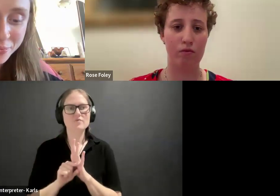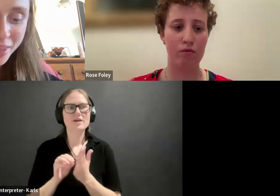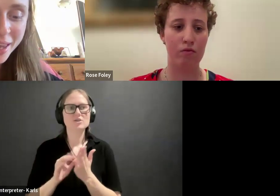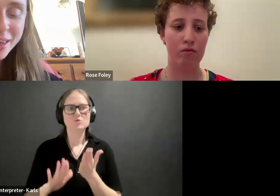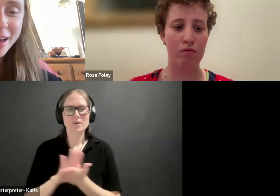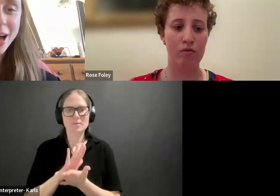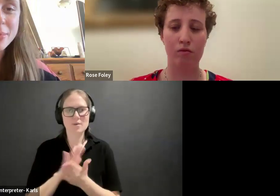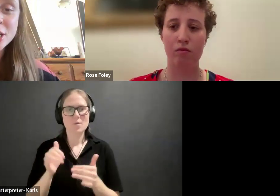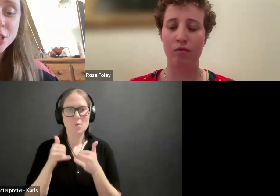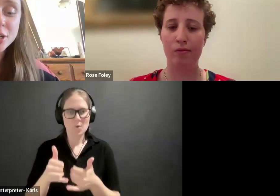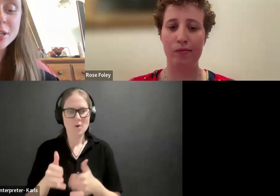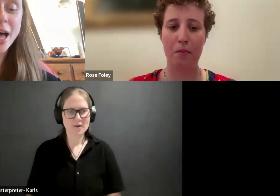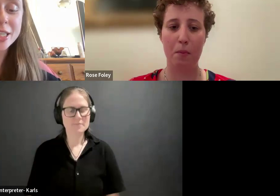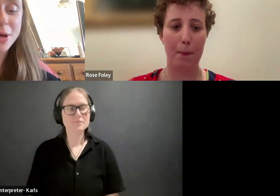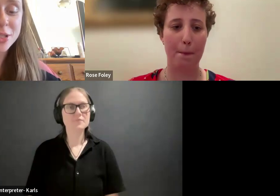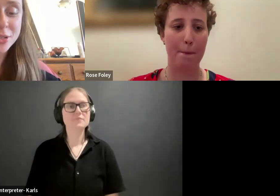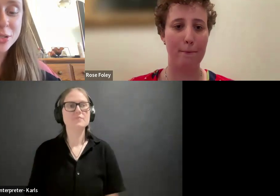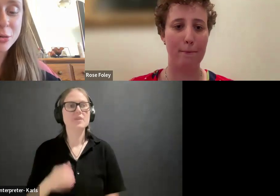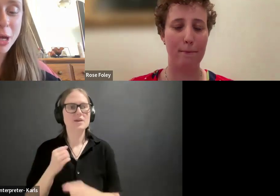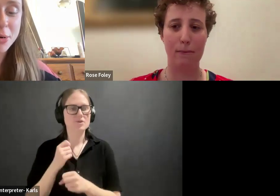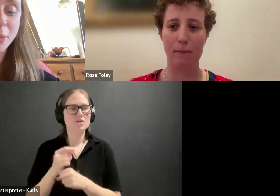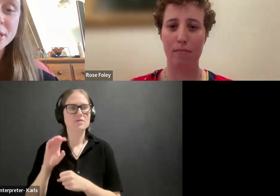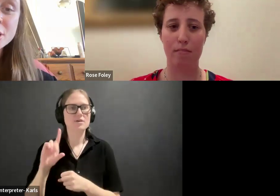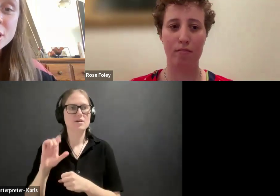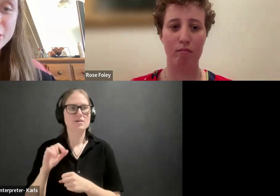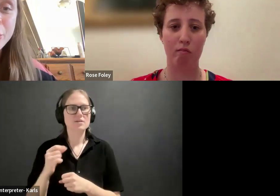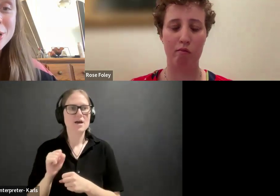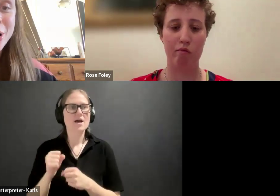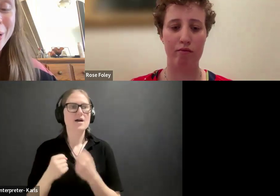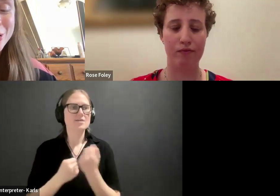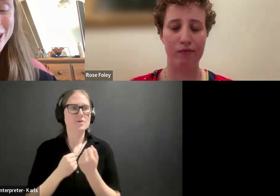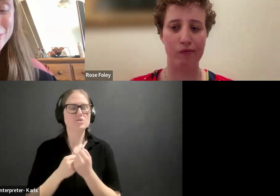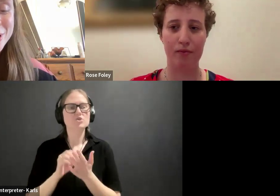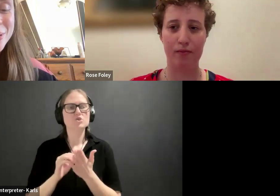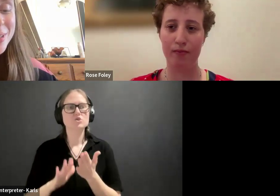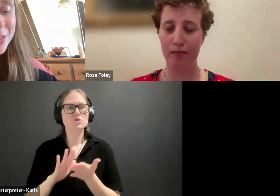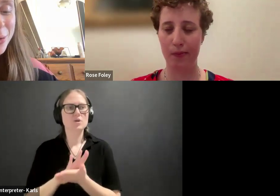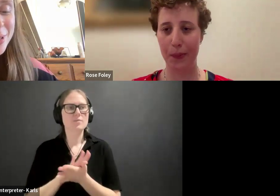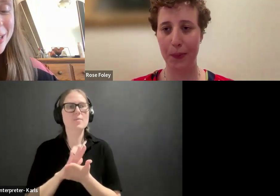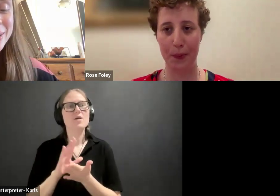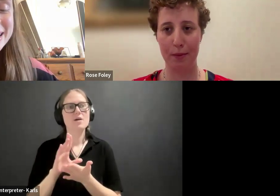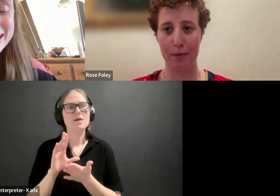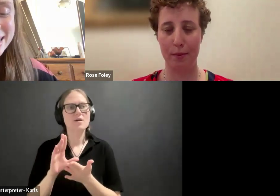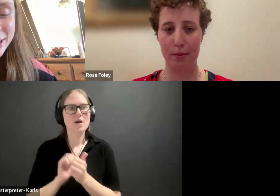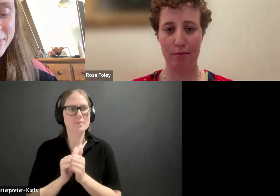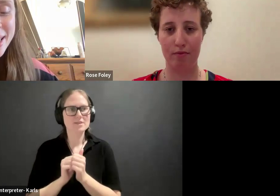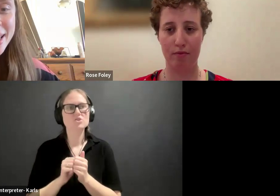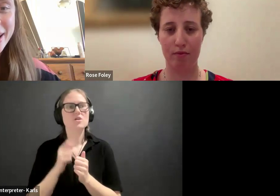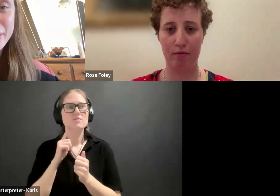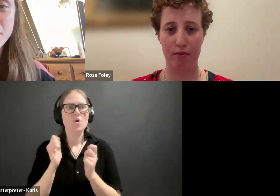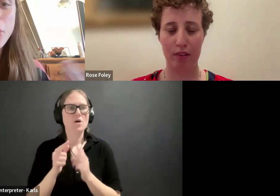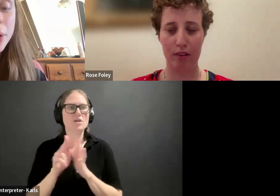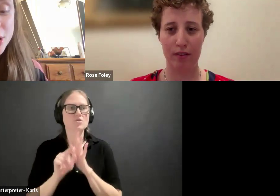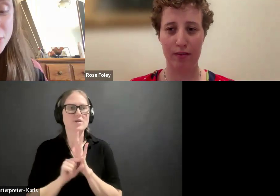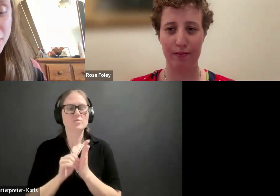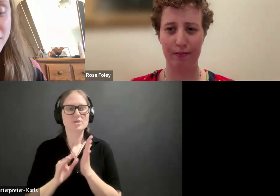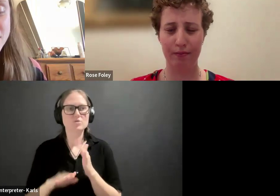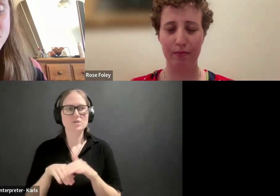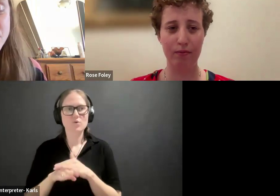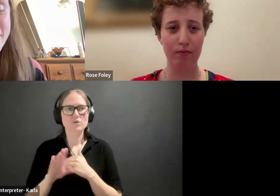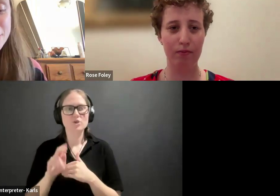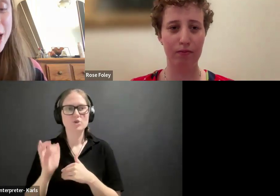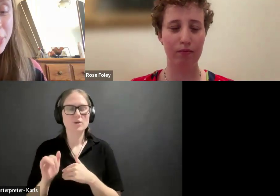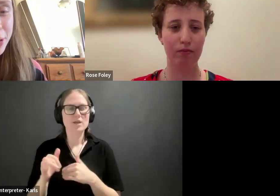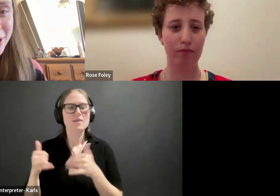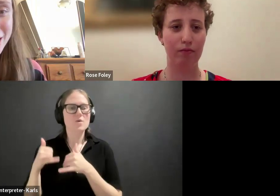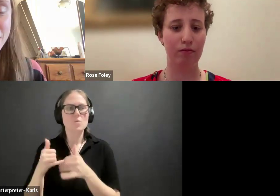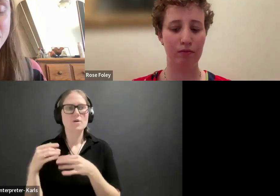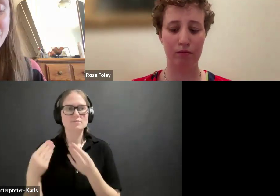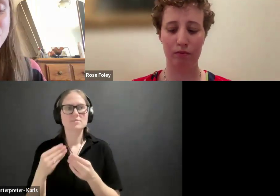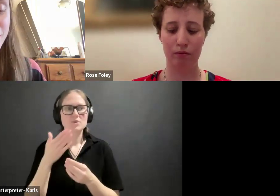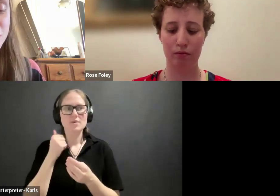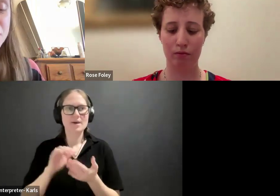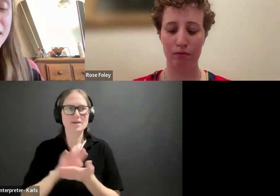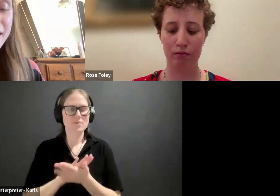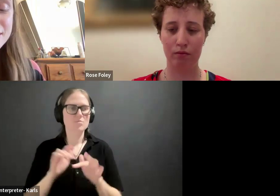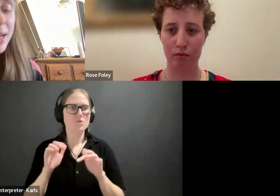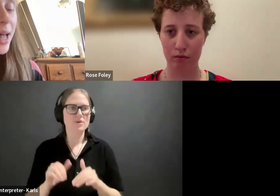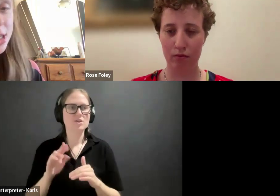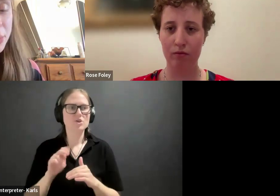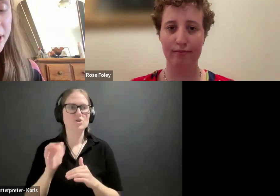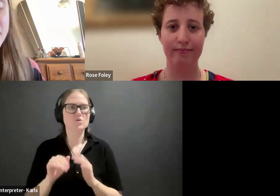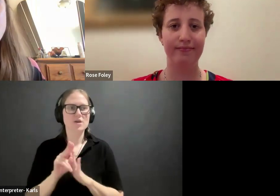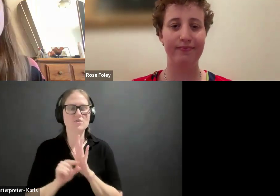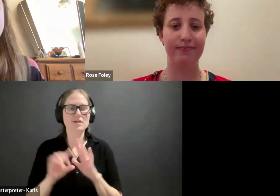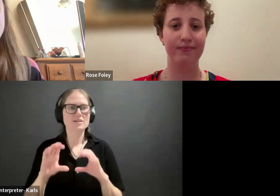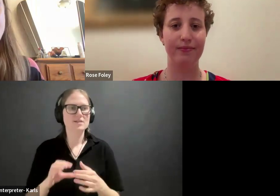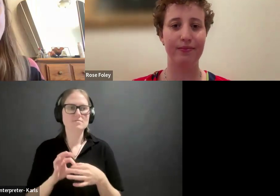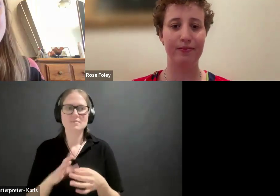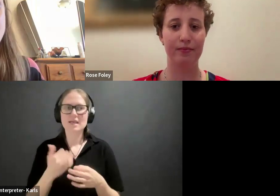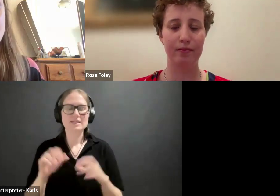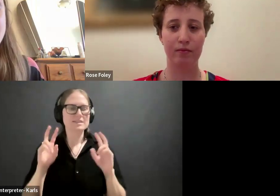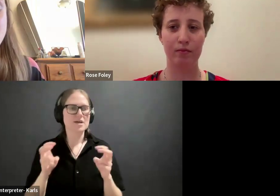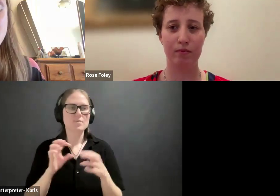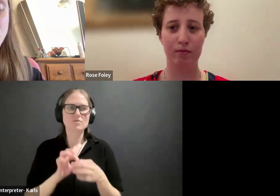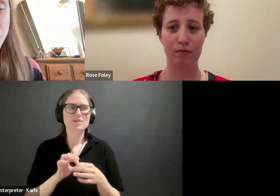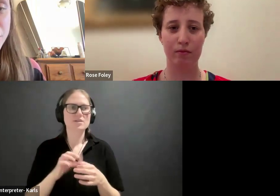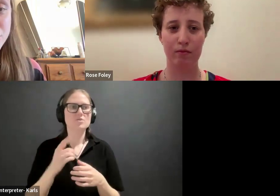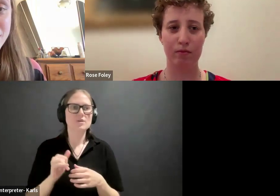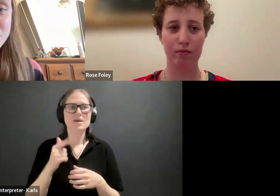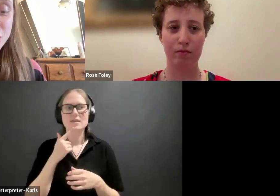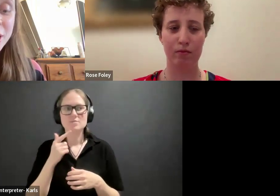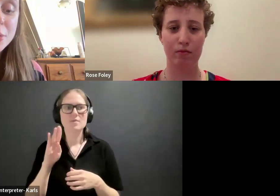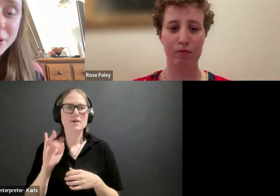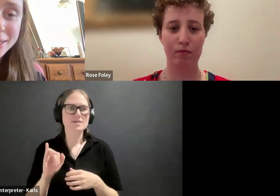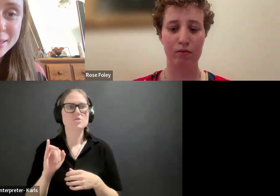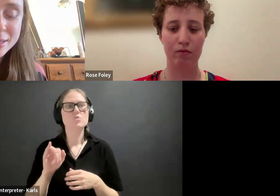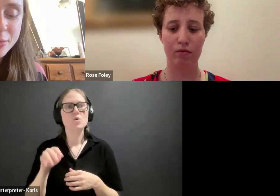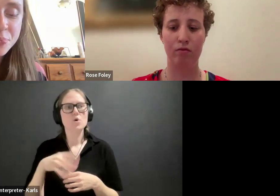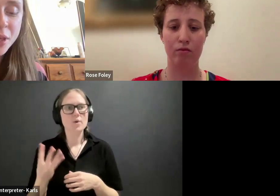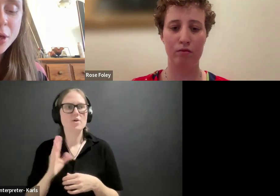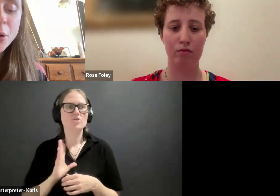Um, each year, CLAG sponsors a student paper competition, open to all undergraduate students enrolled in the CUNY system, um, an award is awarded to the best paper written in a CUNY undergraduate class on any topic related to gay, lesbian, bisexual, queer, or transgender experiences.